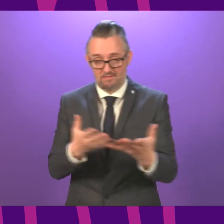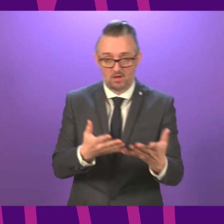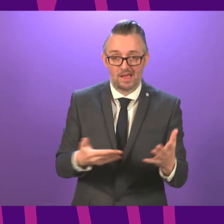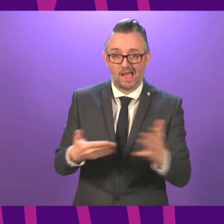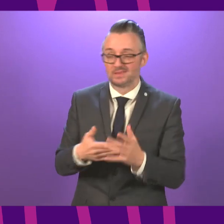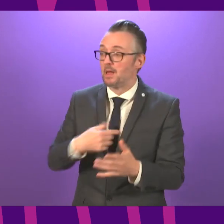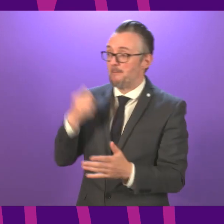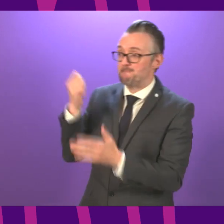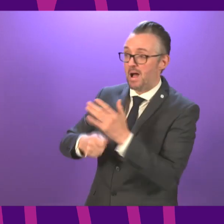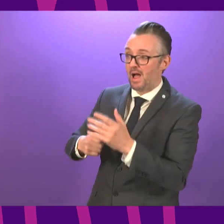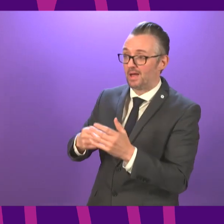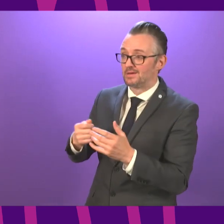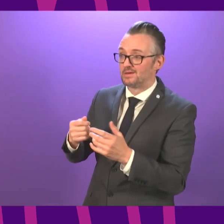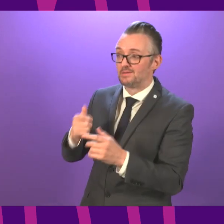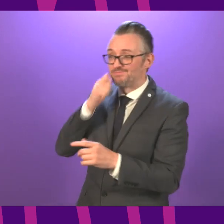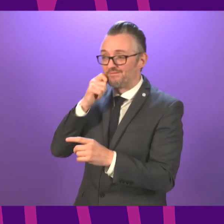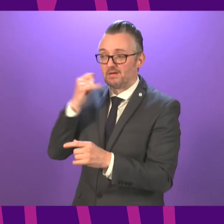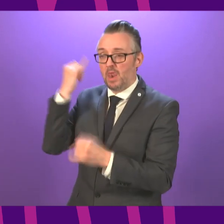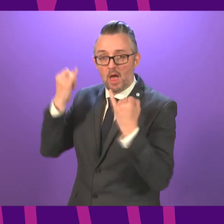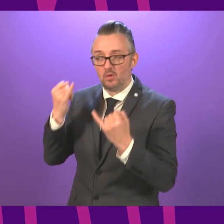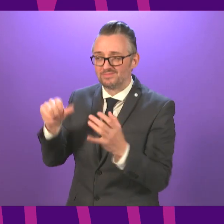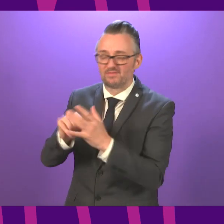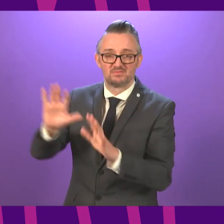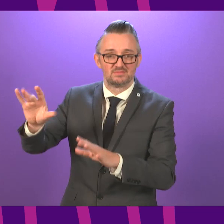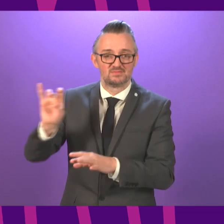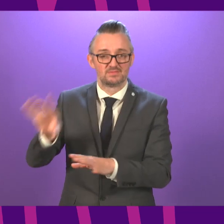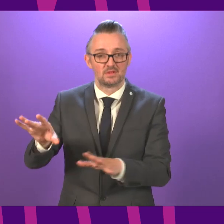We are trying to provide as much support as we possibly can, and I know that Fergus Ewing is